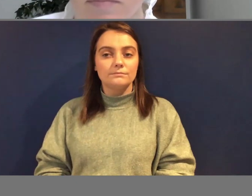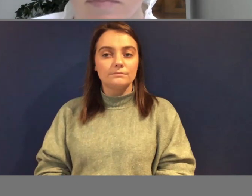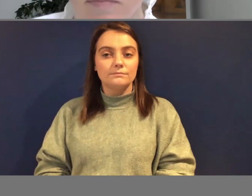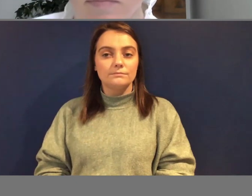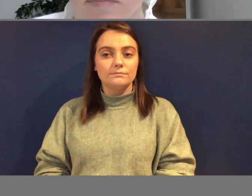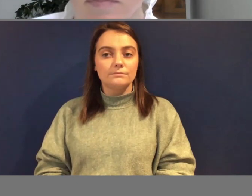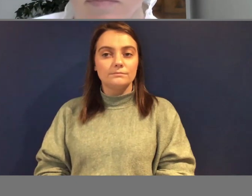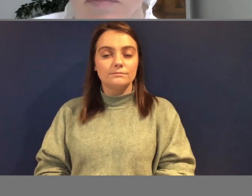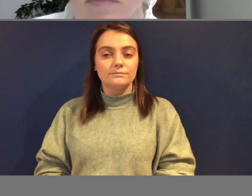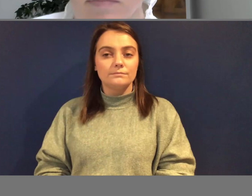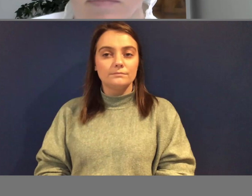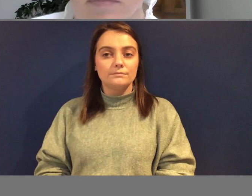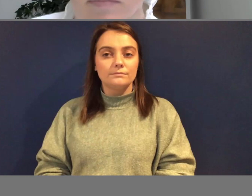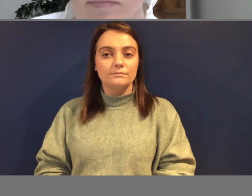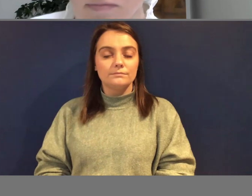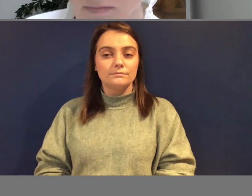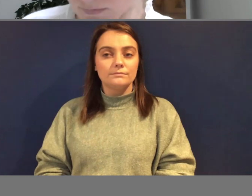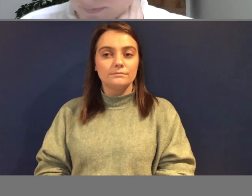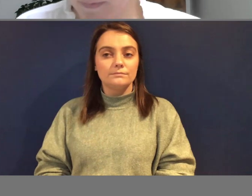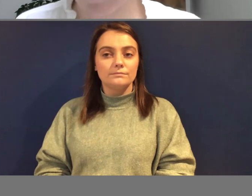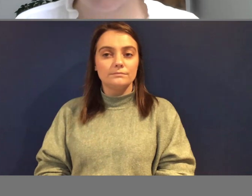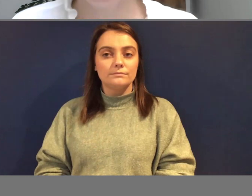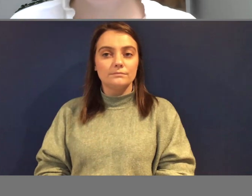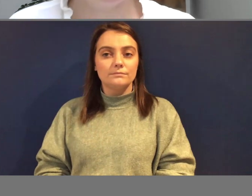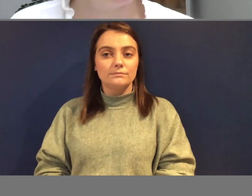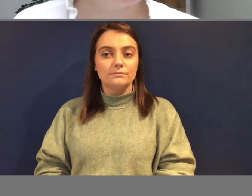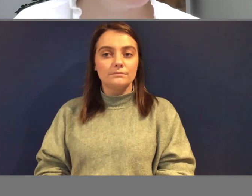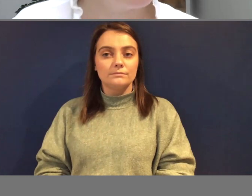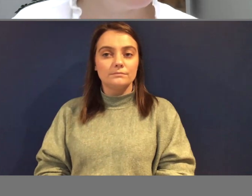they're kind of they're at the right height they're you know they're